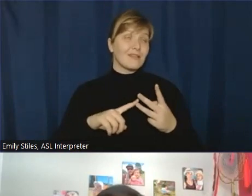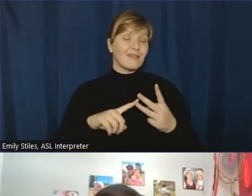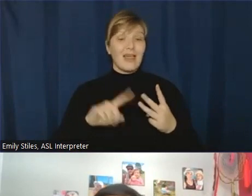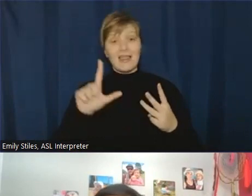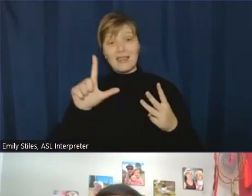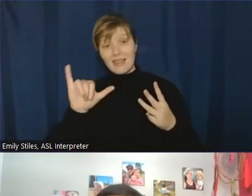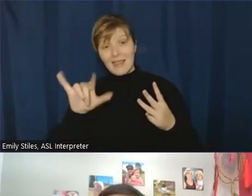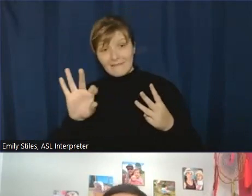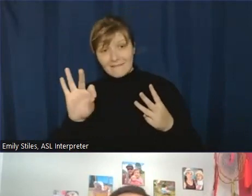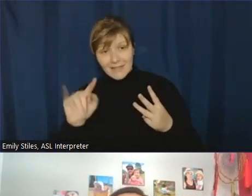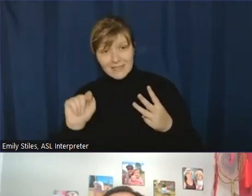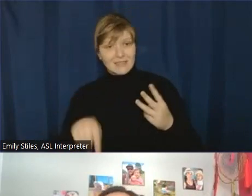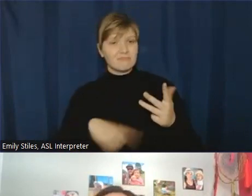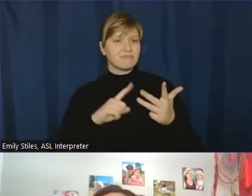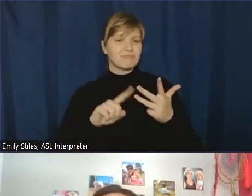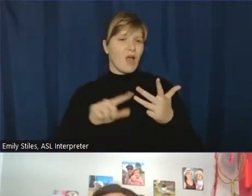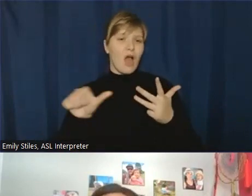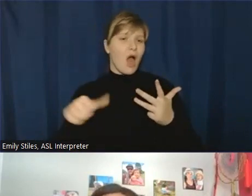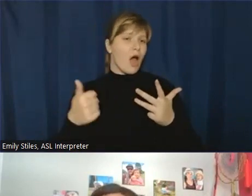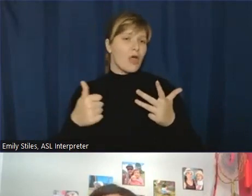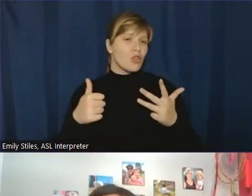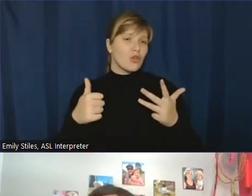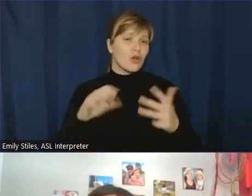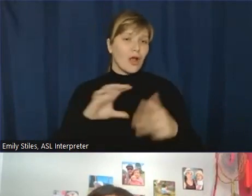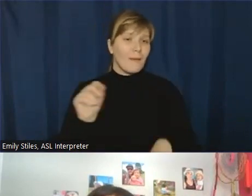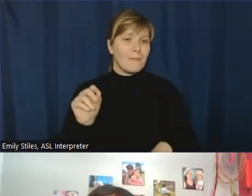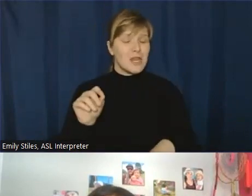see what all the options are in your community and see if there are ways to partner.